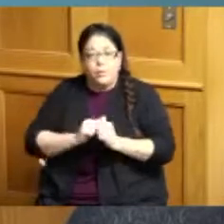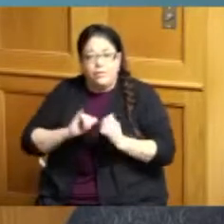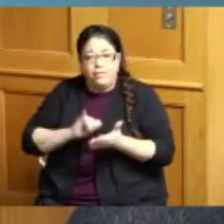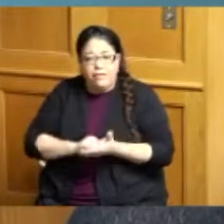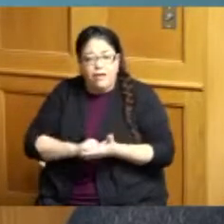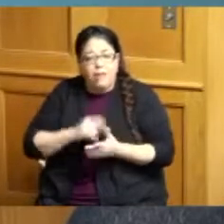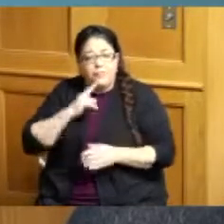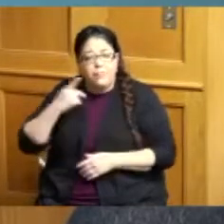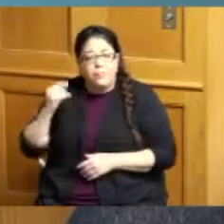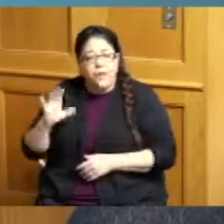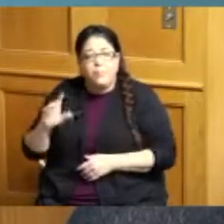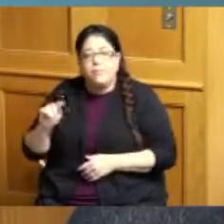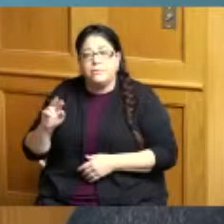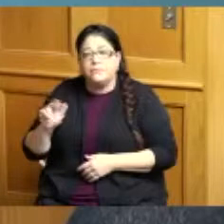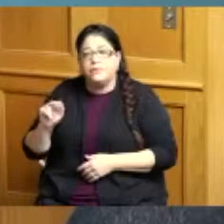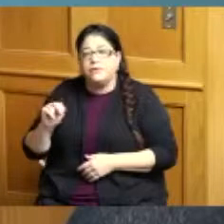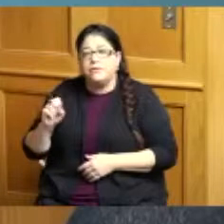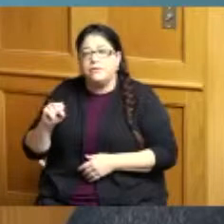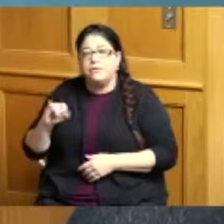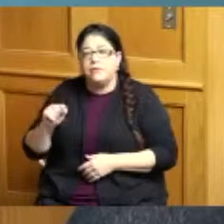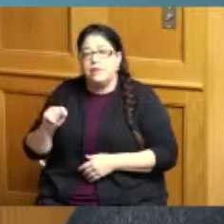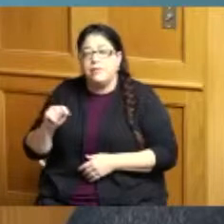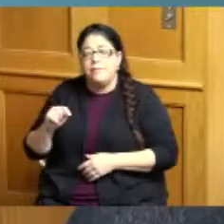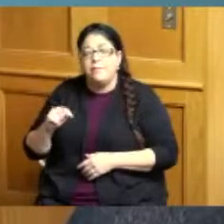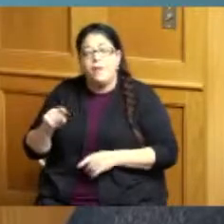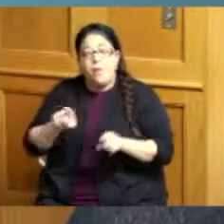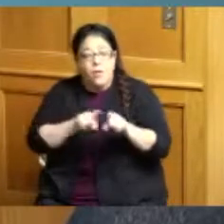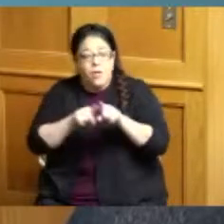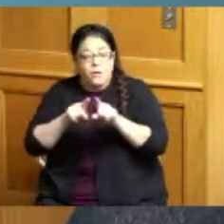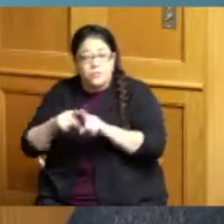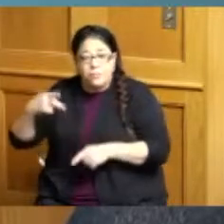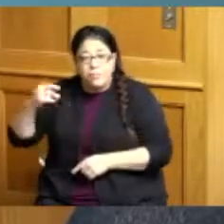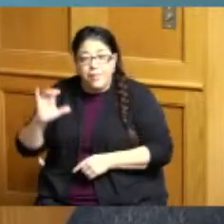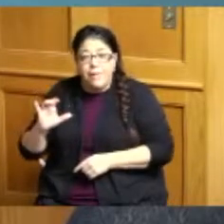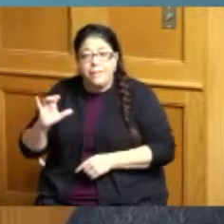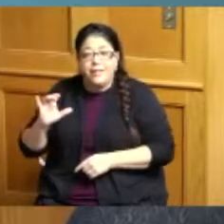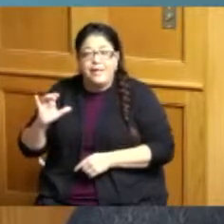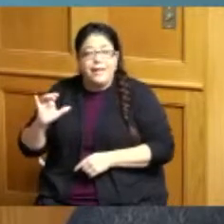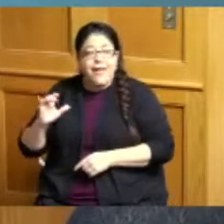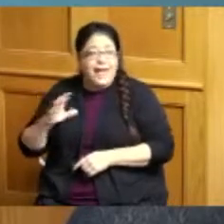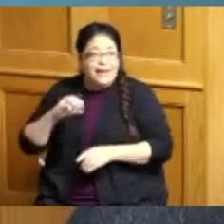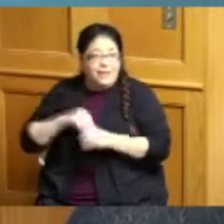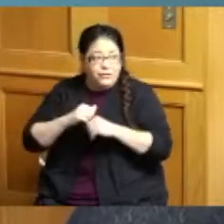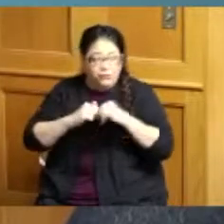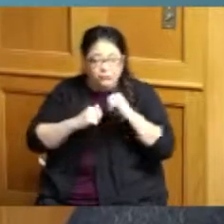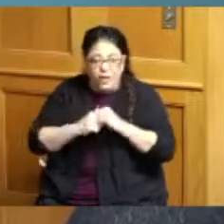transit but also understand that public transit and infrastructure go hand in hand and I learned